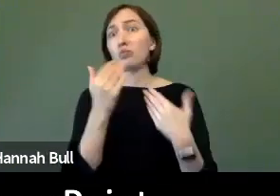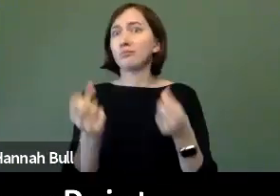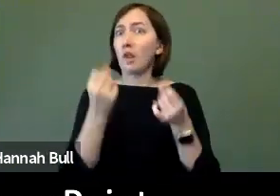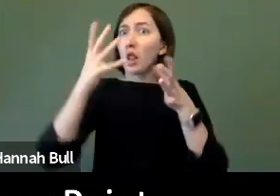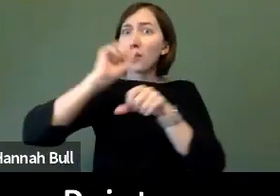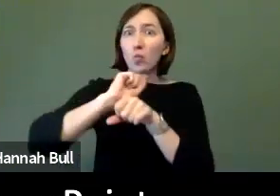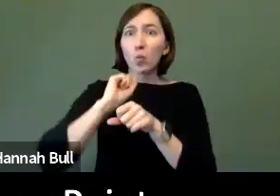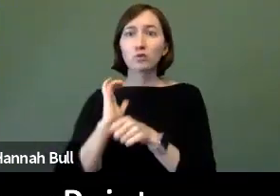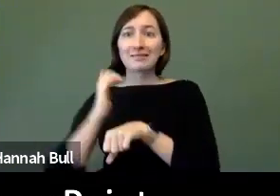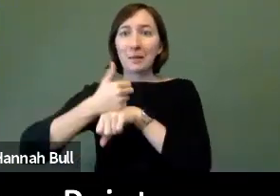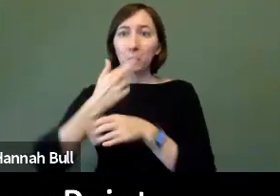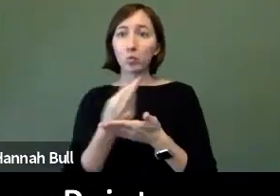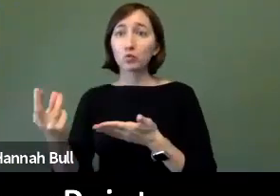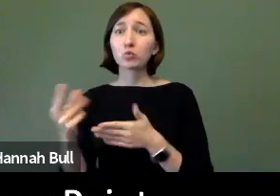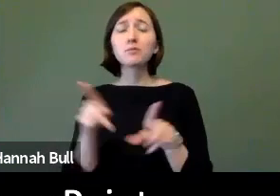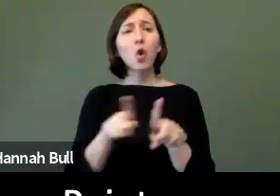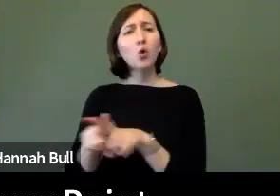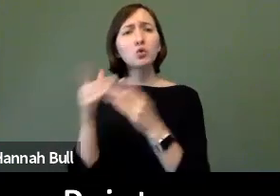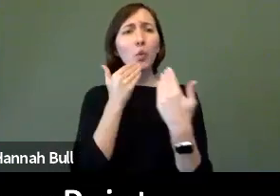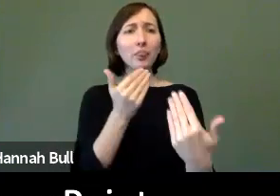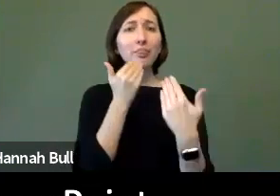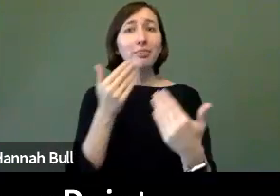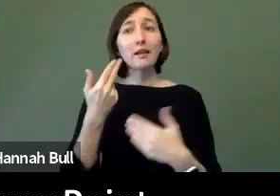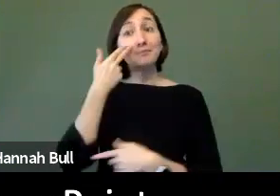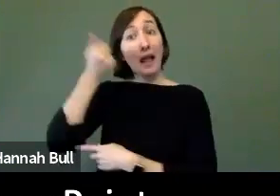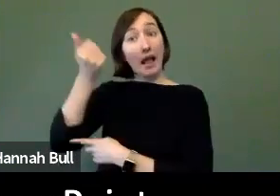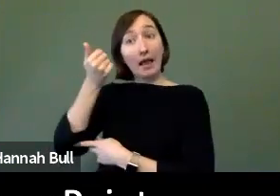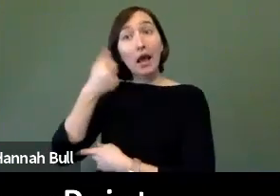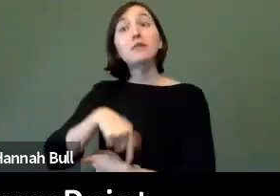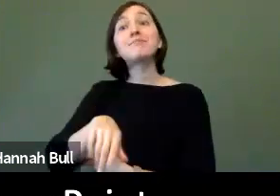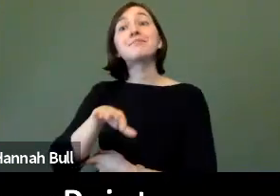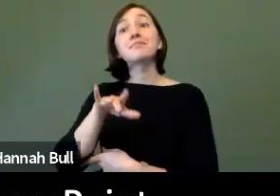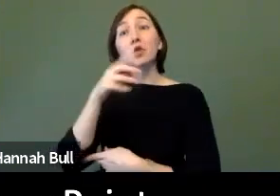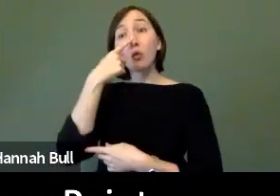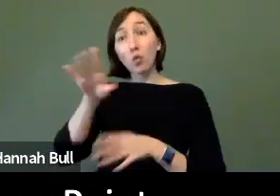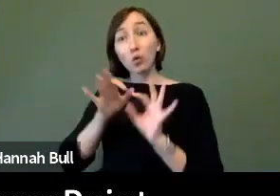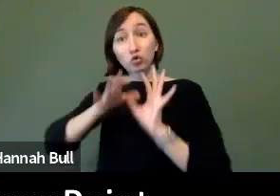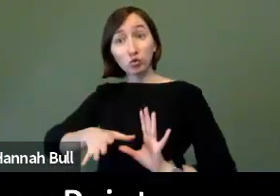I wanted to also thank Hannah for being our ASL interpreter.